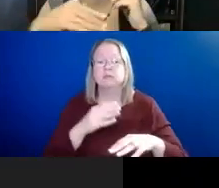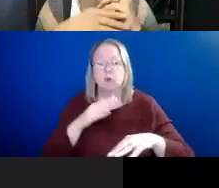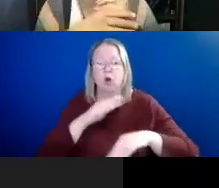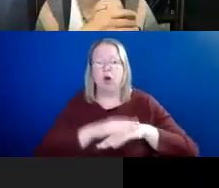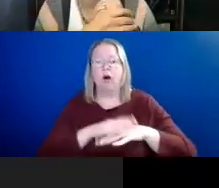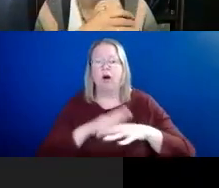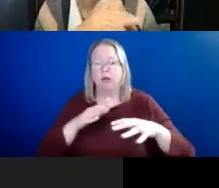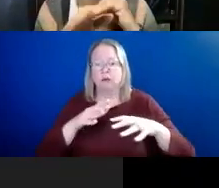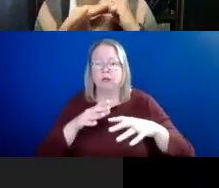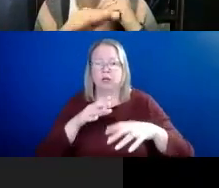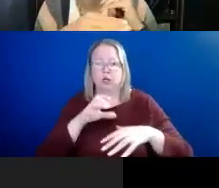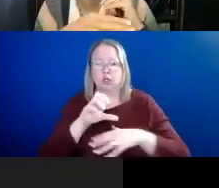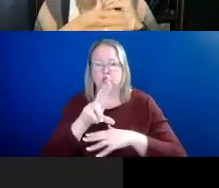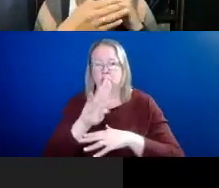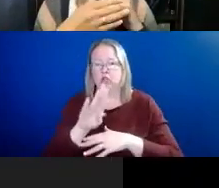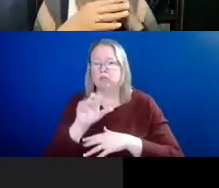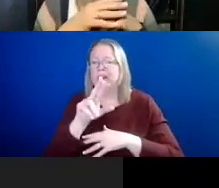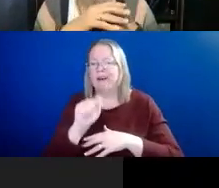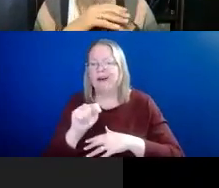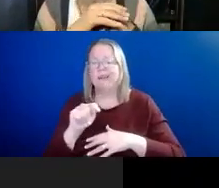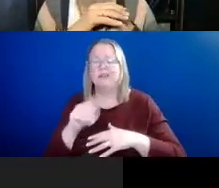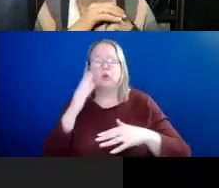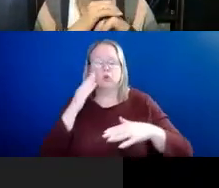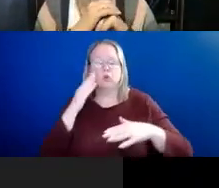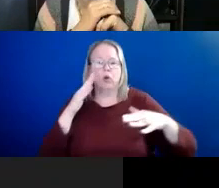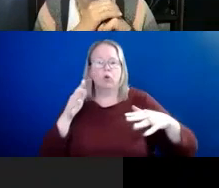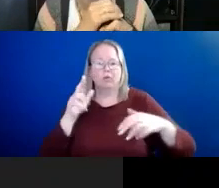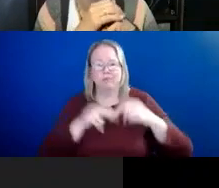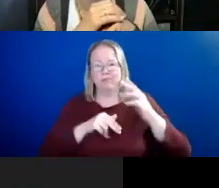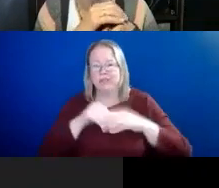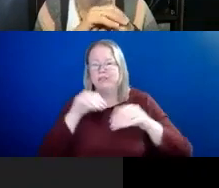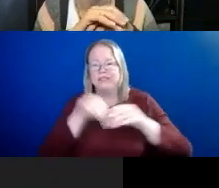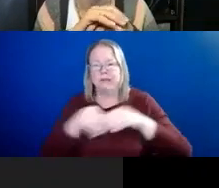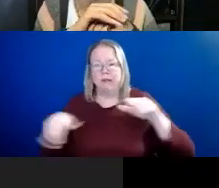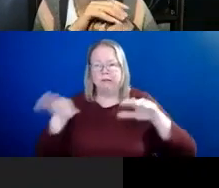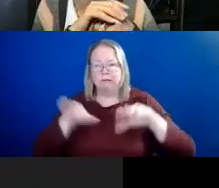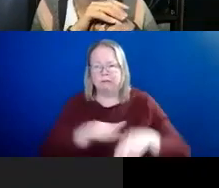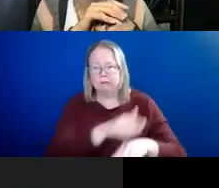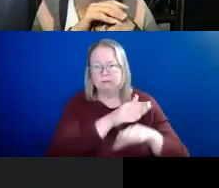sidewalk. Curb cuts are built in 13:19:20 , think about wheelchair writers, we see